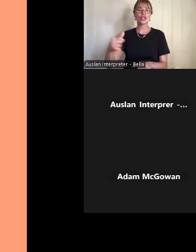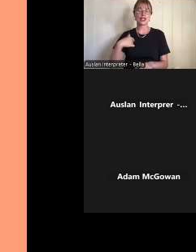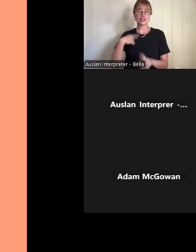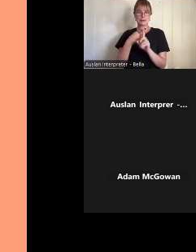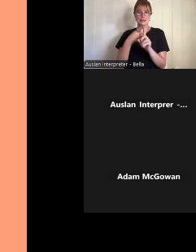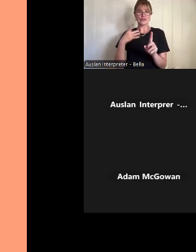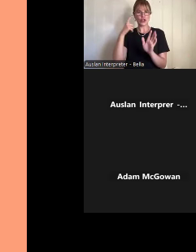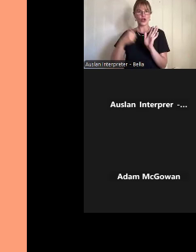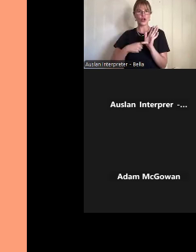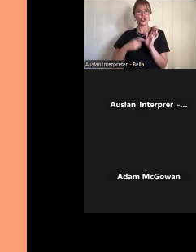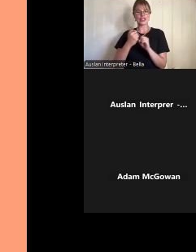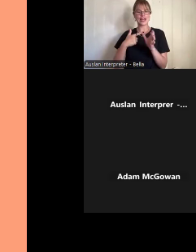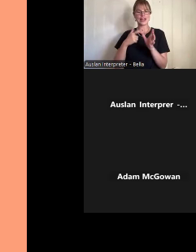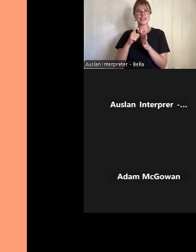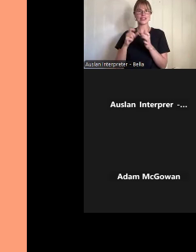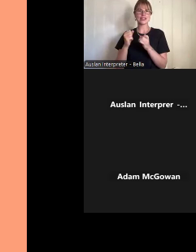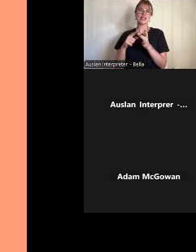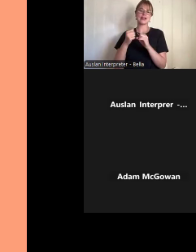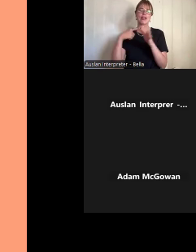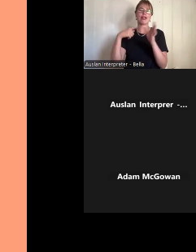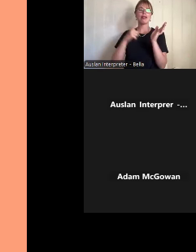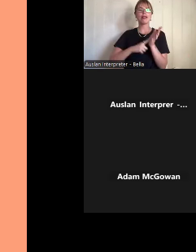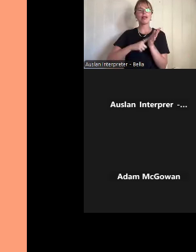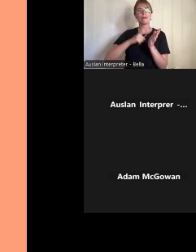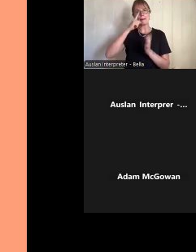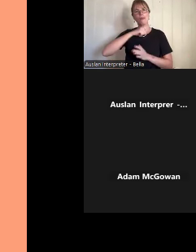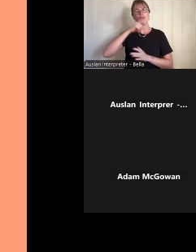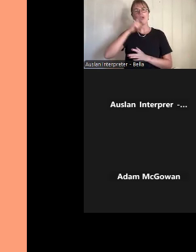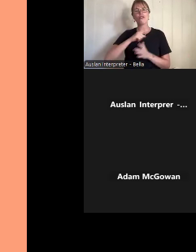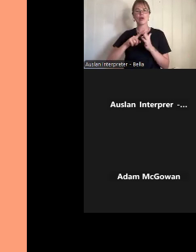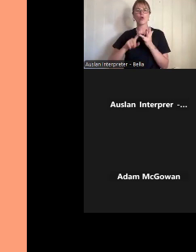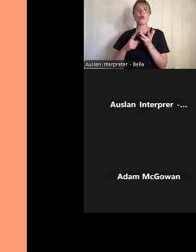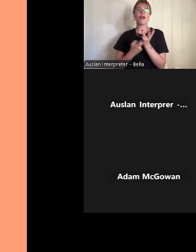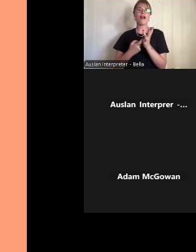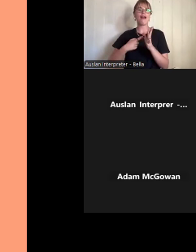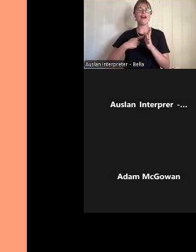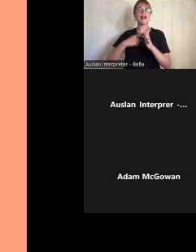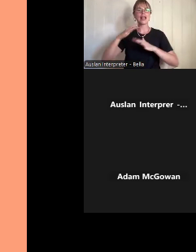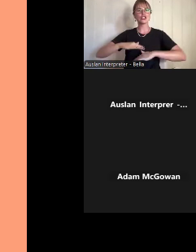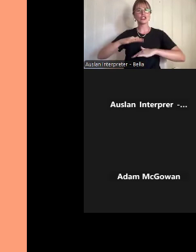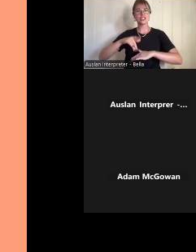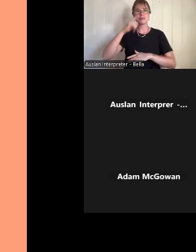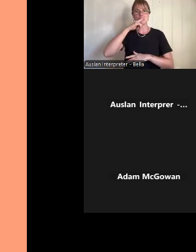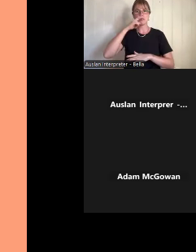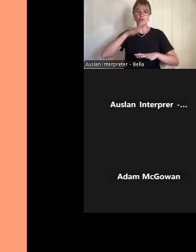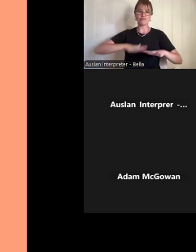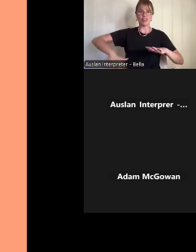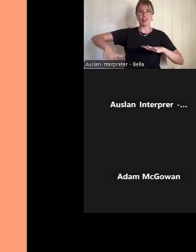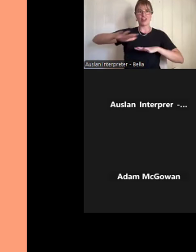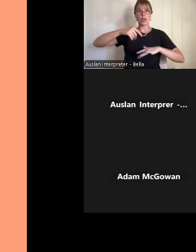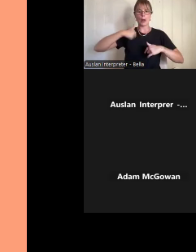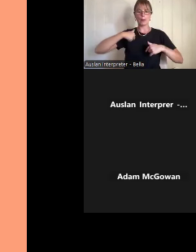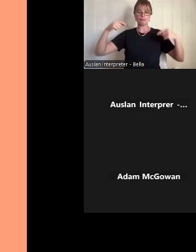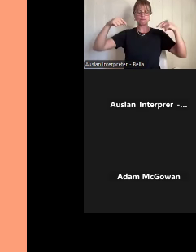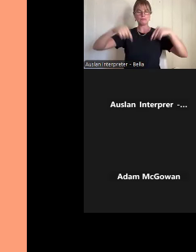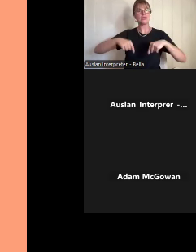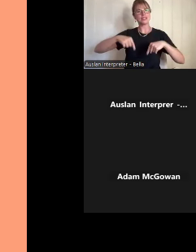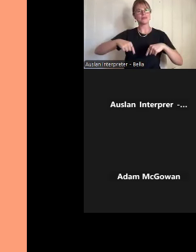of the Eora nation which is the peoples of the land that I'm on here in the Creative Australia